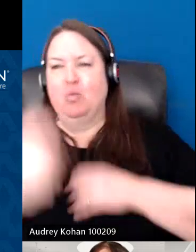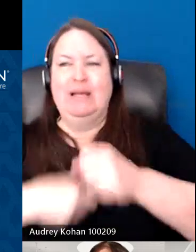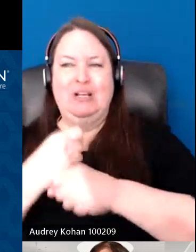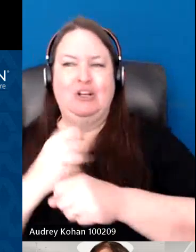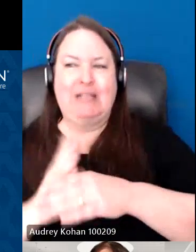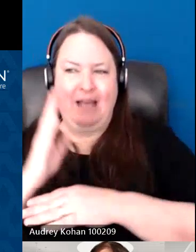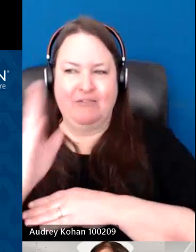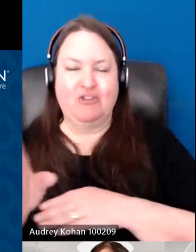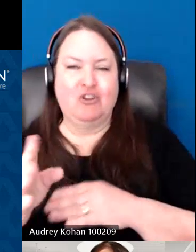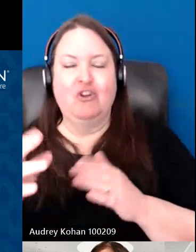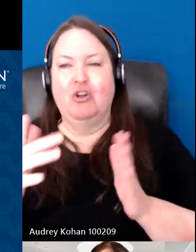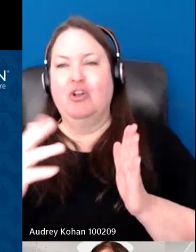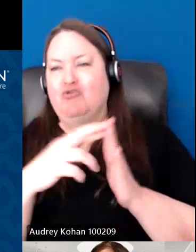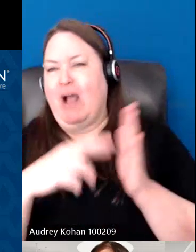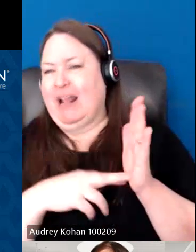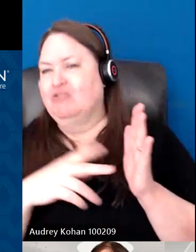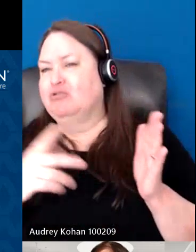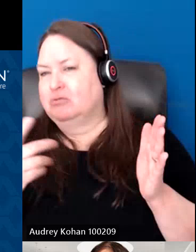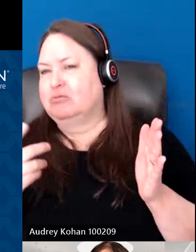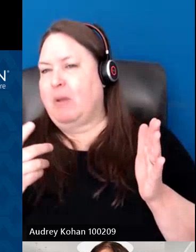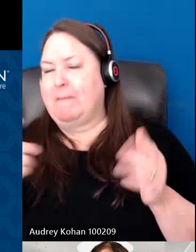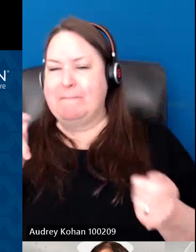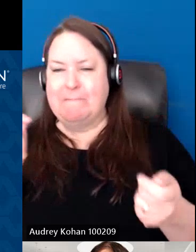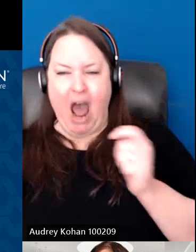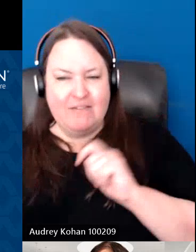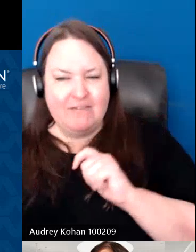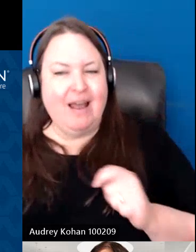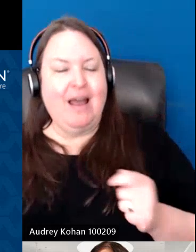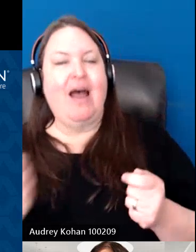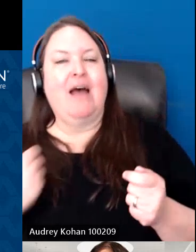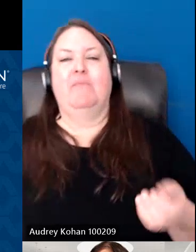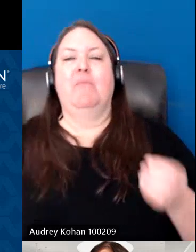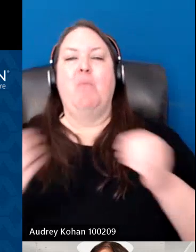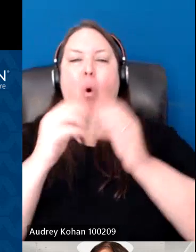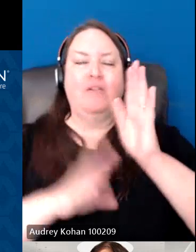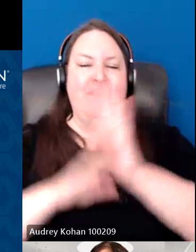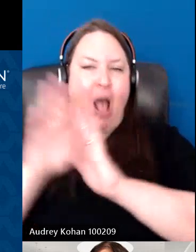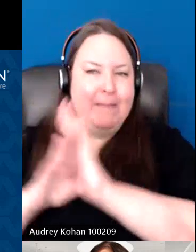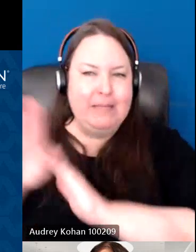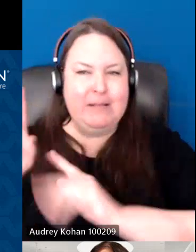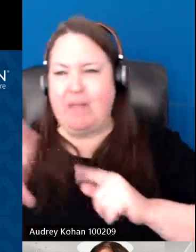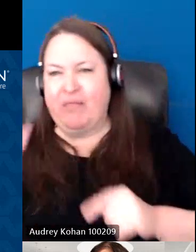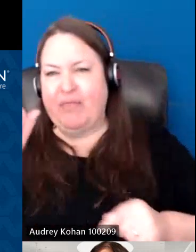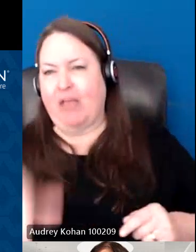um the regulation is modified and there are more um developments but that is a good comprehensive